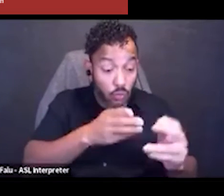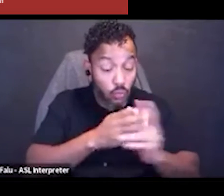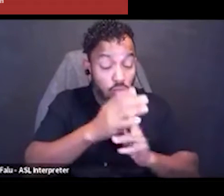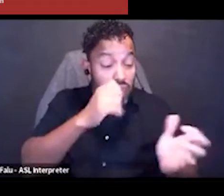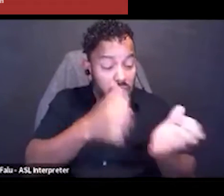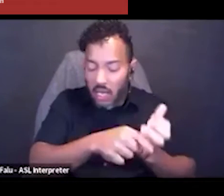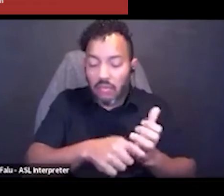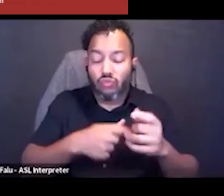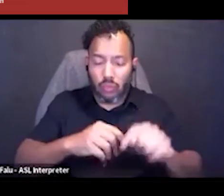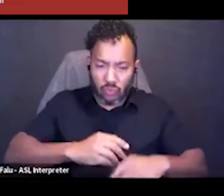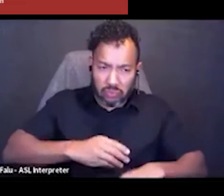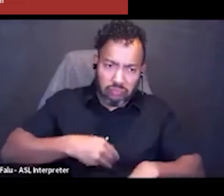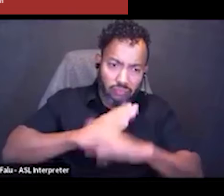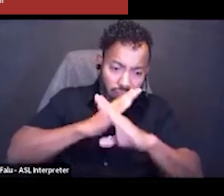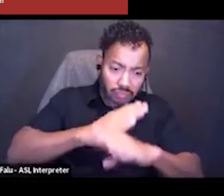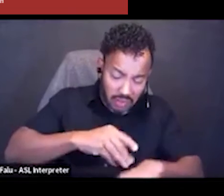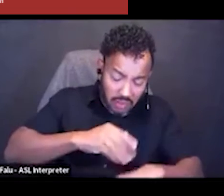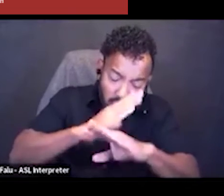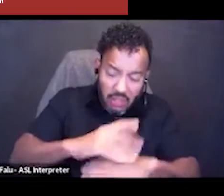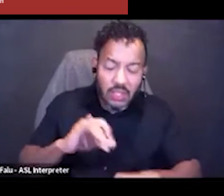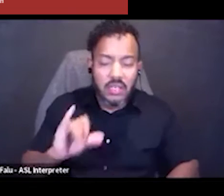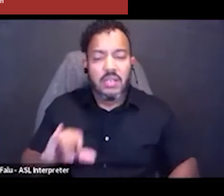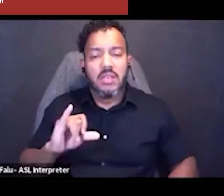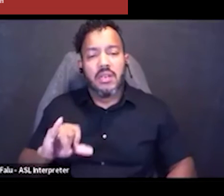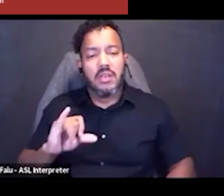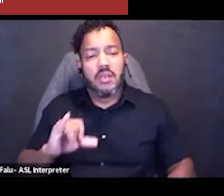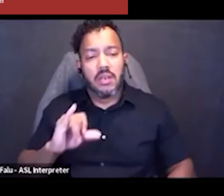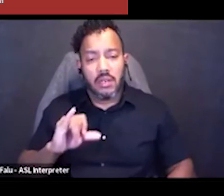way we are all becoming disenfranchised.